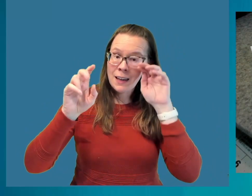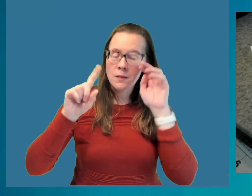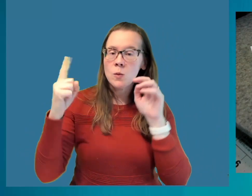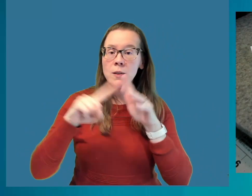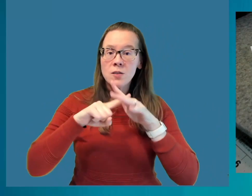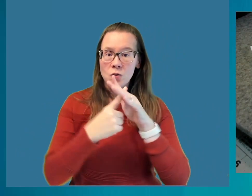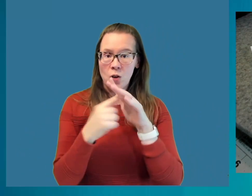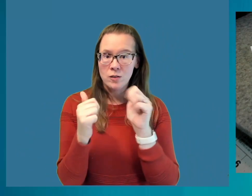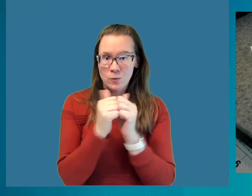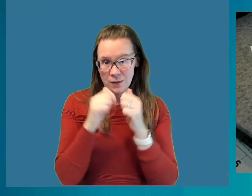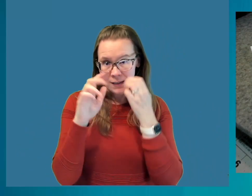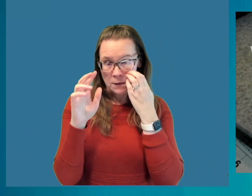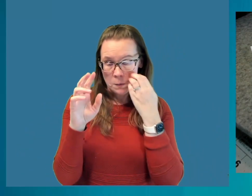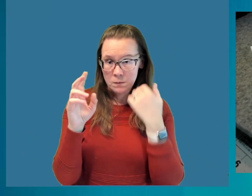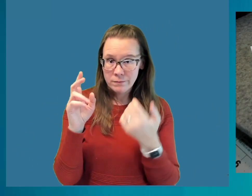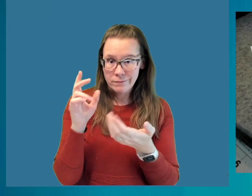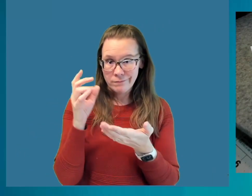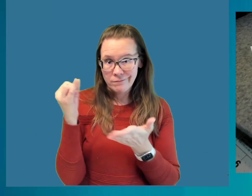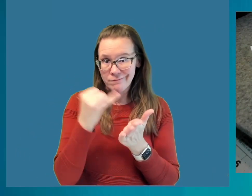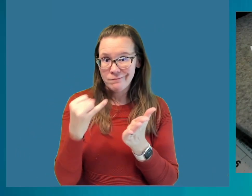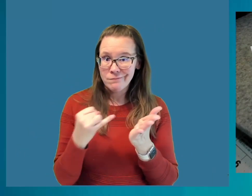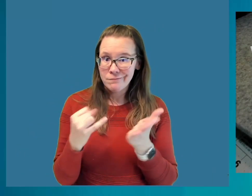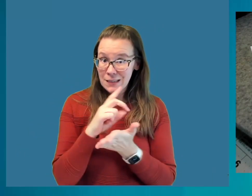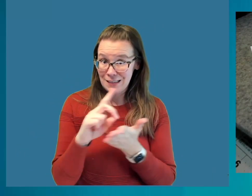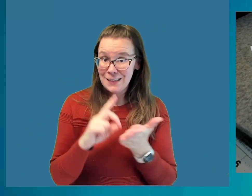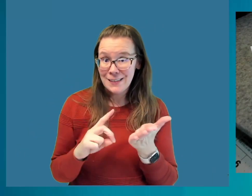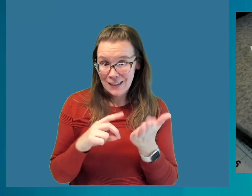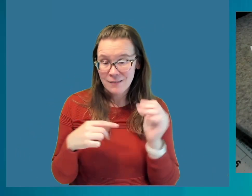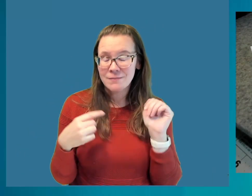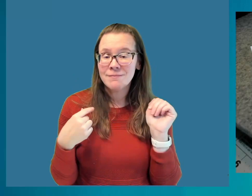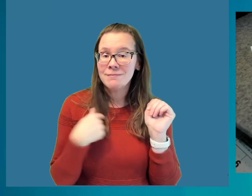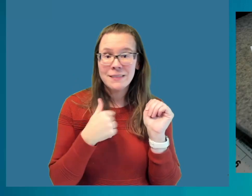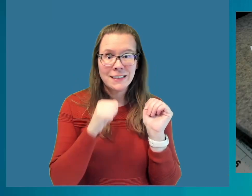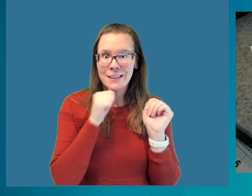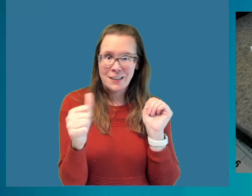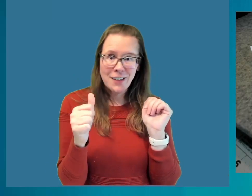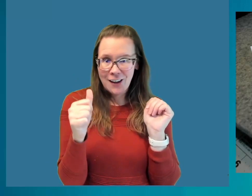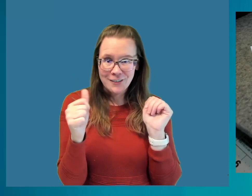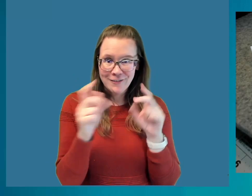focusing on the front. But I figured I would go ahead and show you an applique